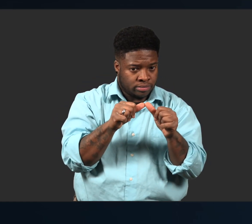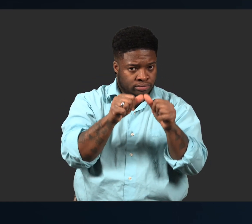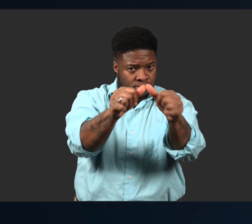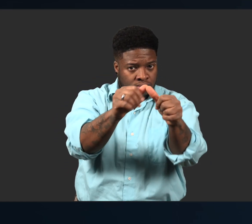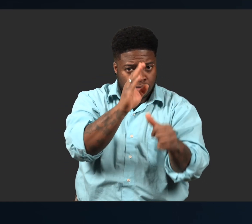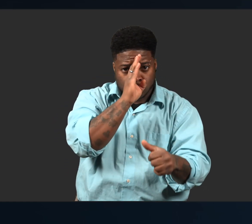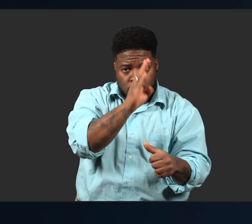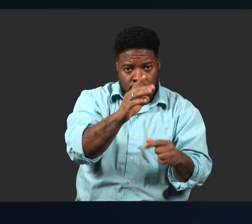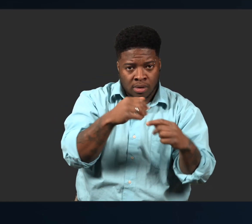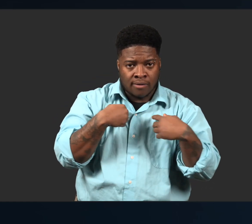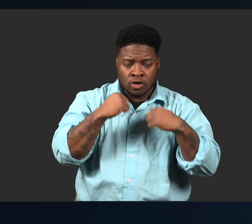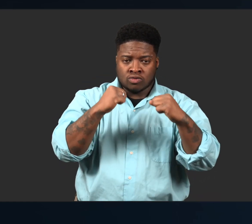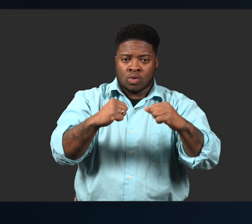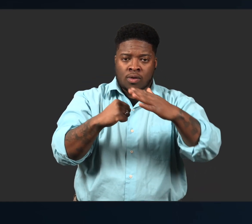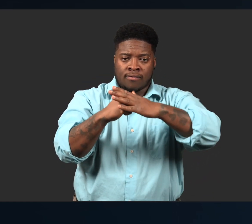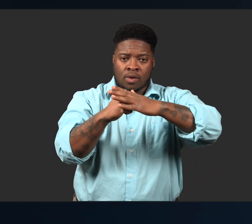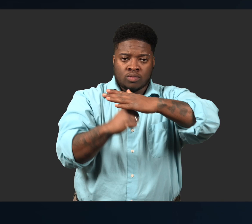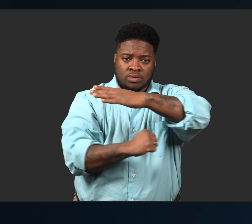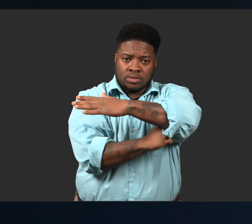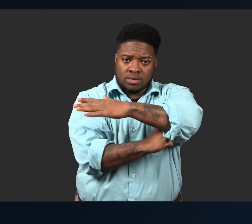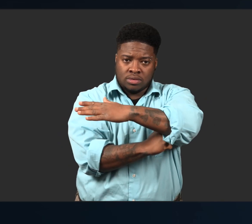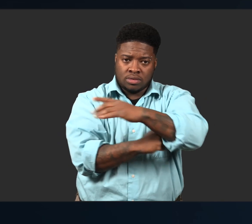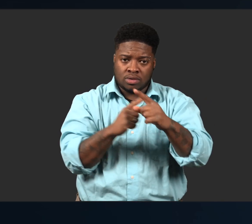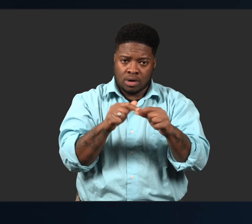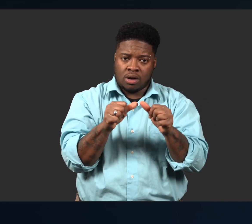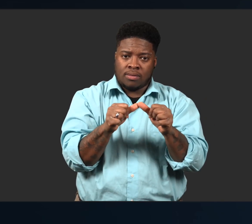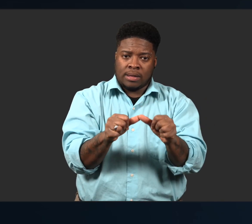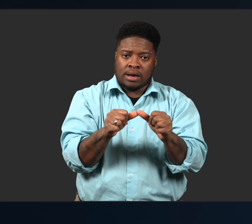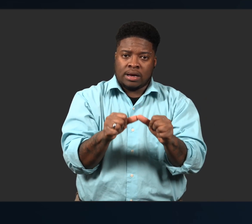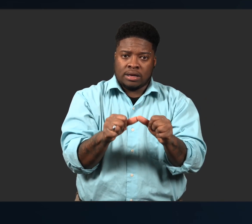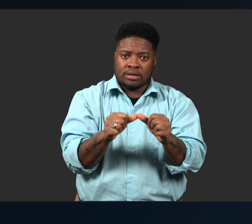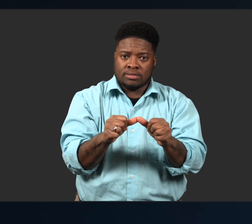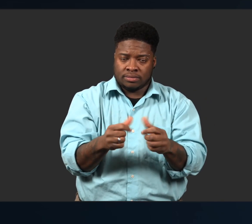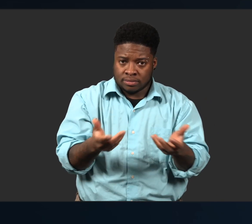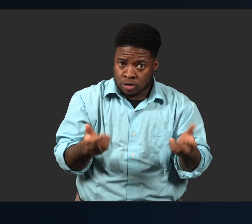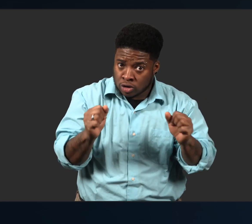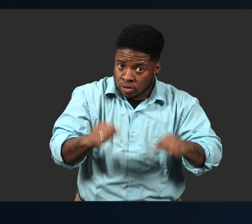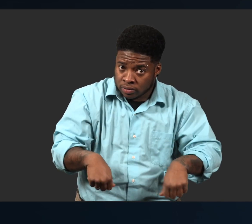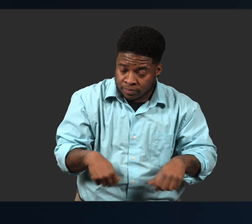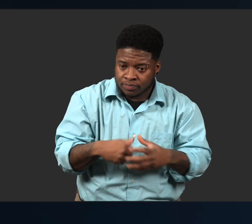He needs to have a strong foundation in order to maintain his sobriety.